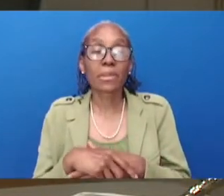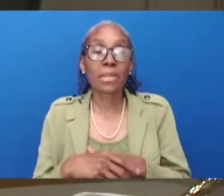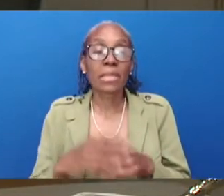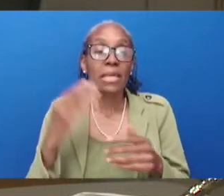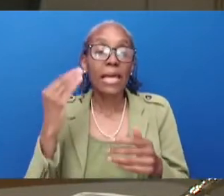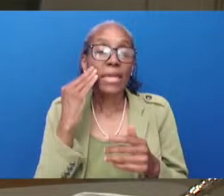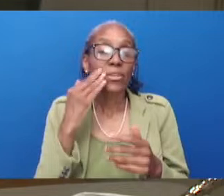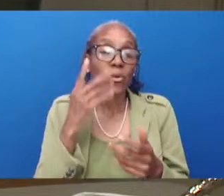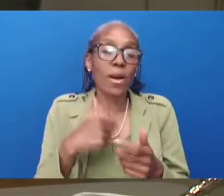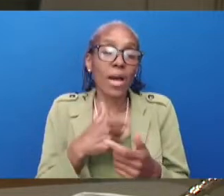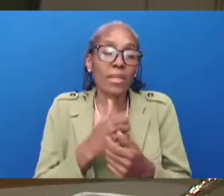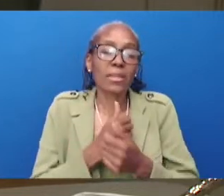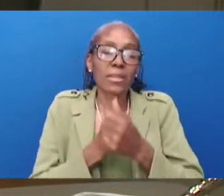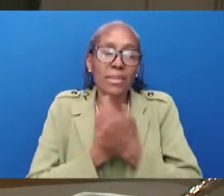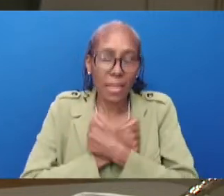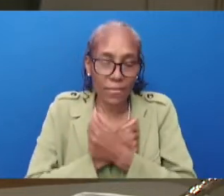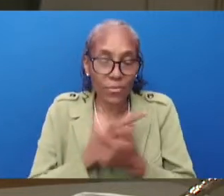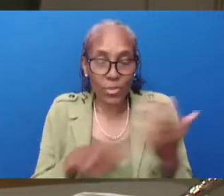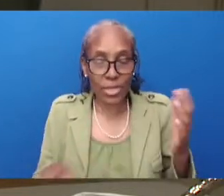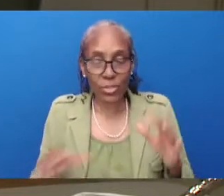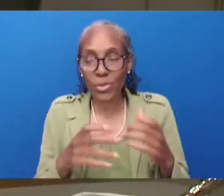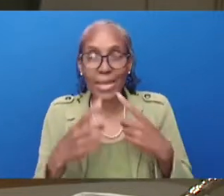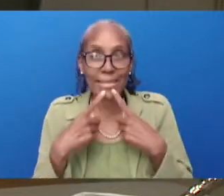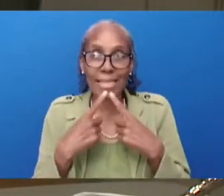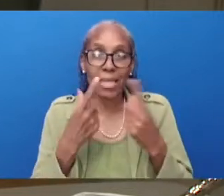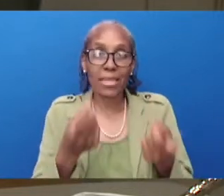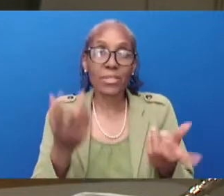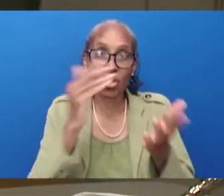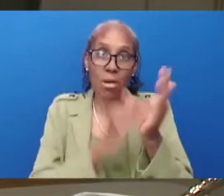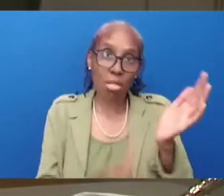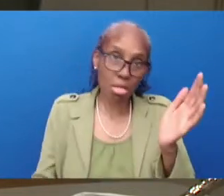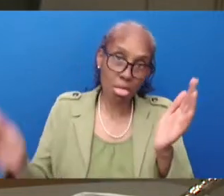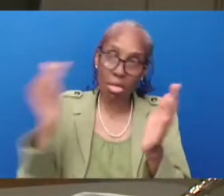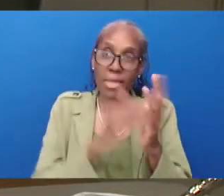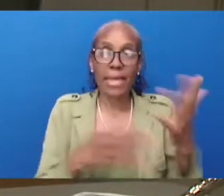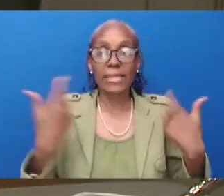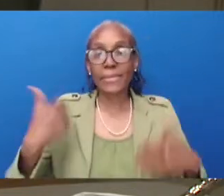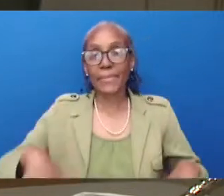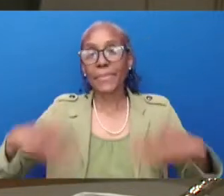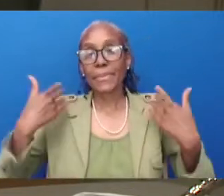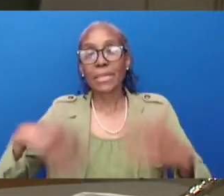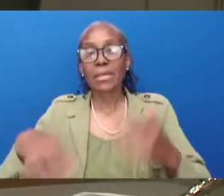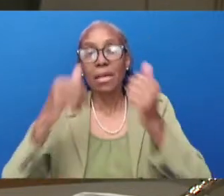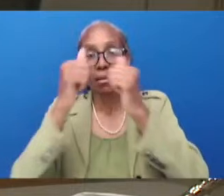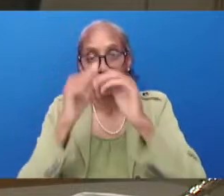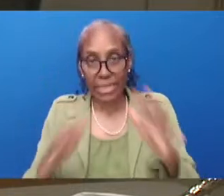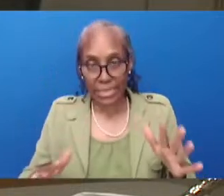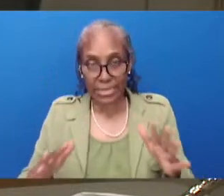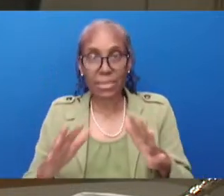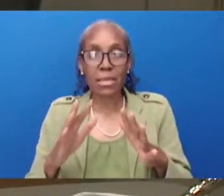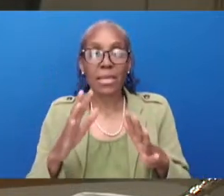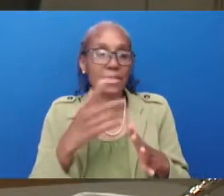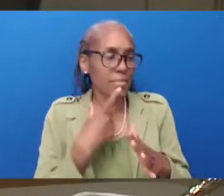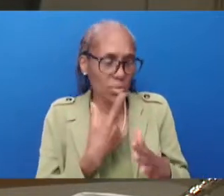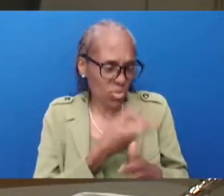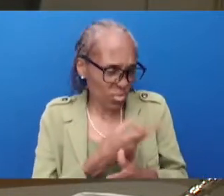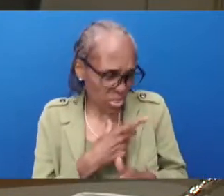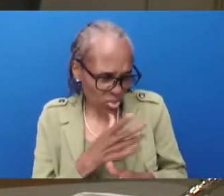I WANT TO THANK YOU, AGAIN, JUST KNOW THAT I LOVE WHAT I DO, I